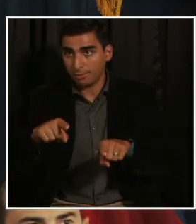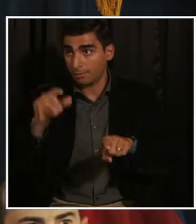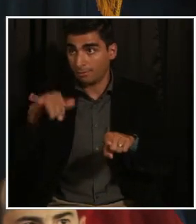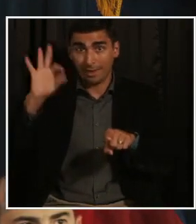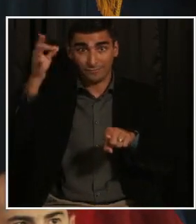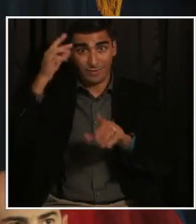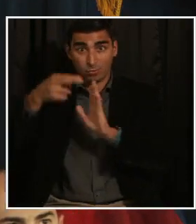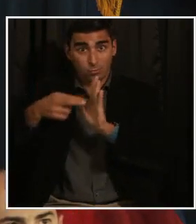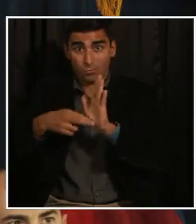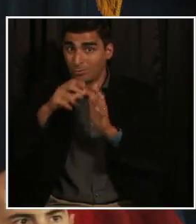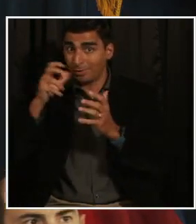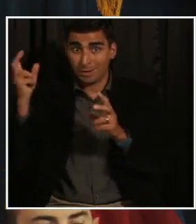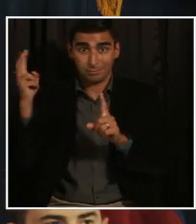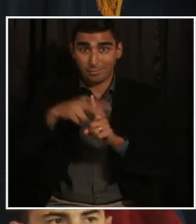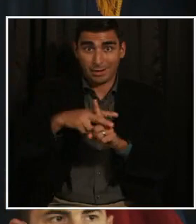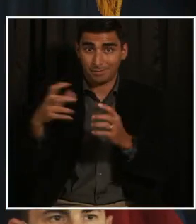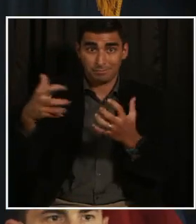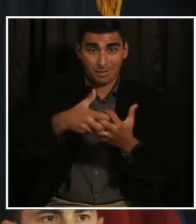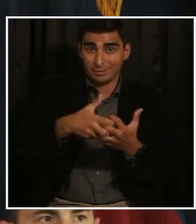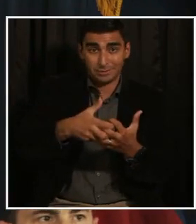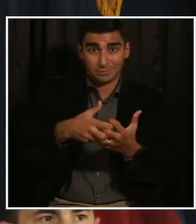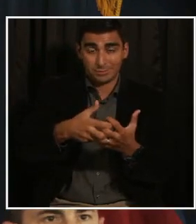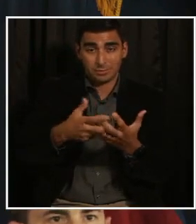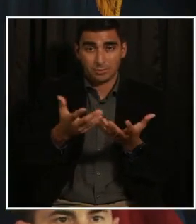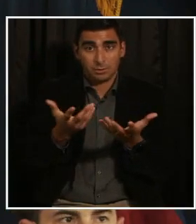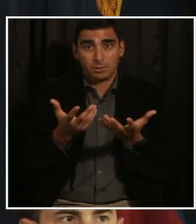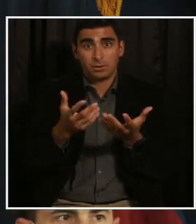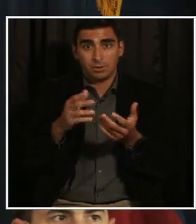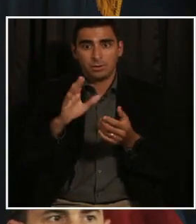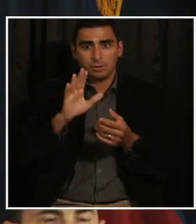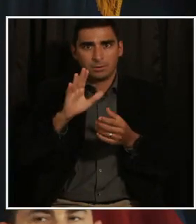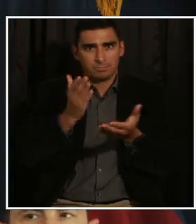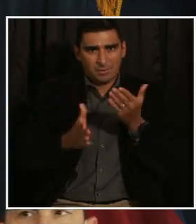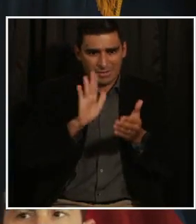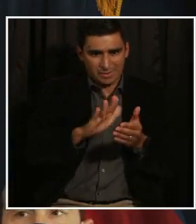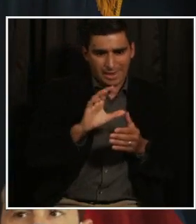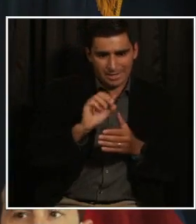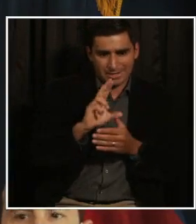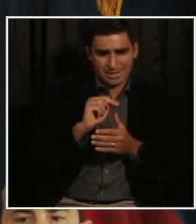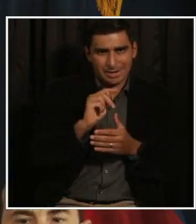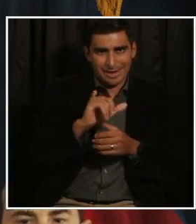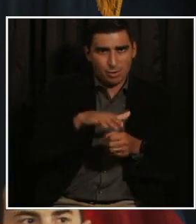because my city or county hasn't has their own mandate we want to know all these answers just